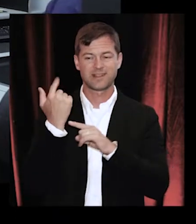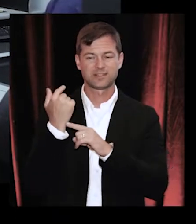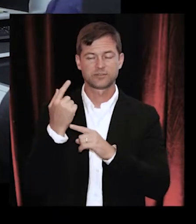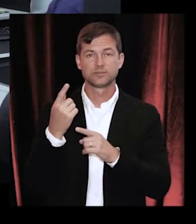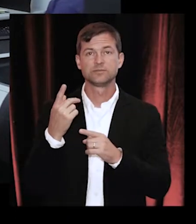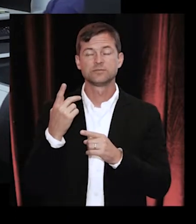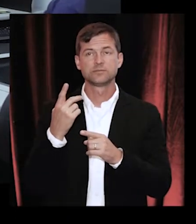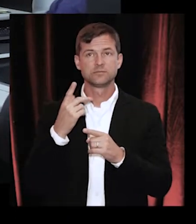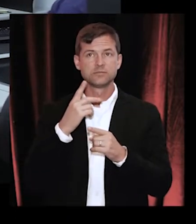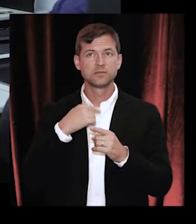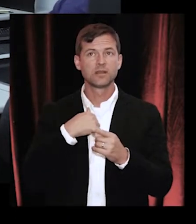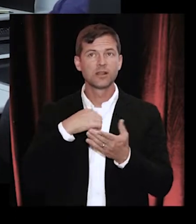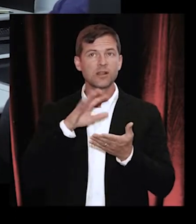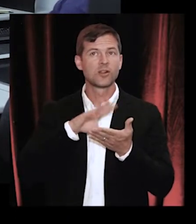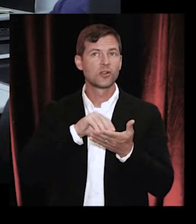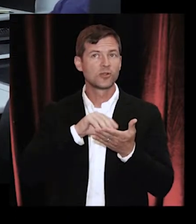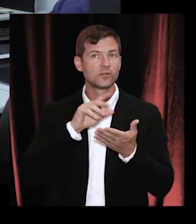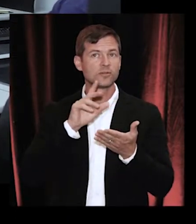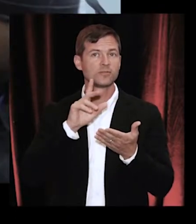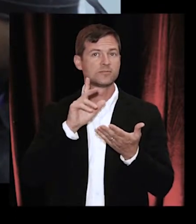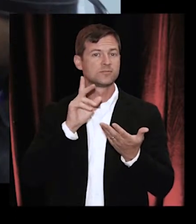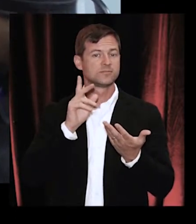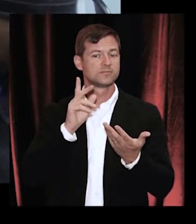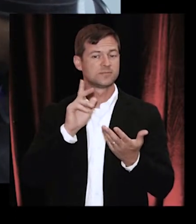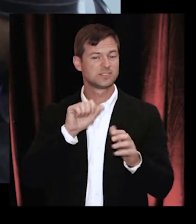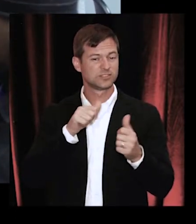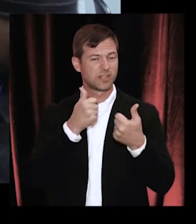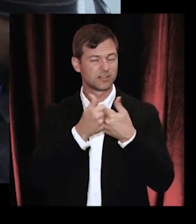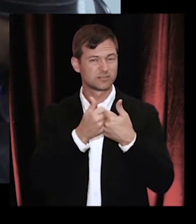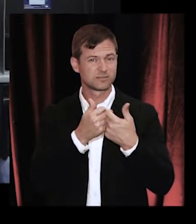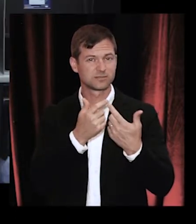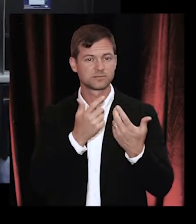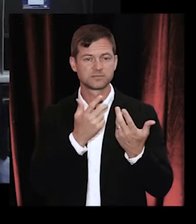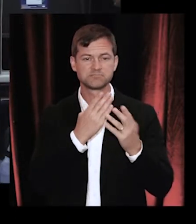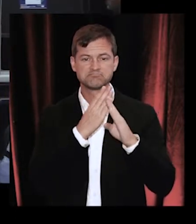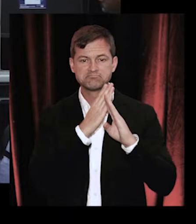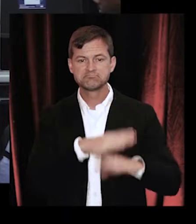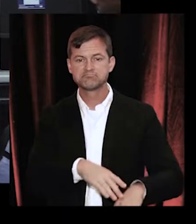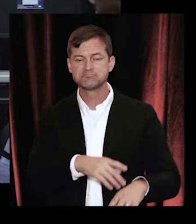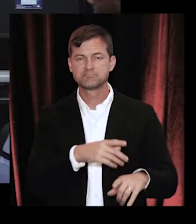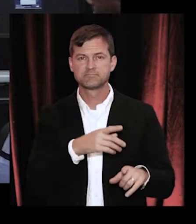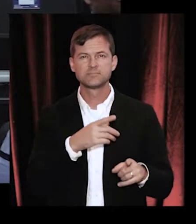Learning to overcome challenges sort of makes me better